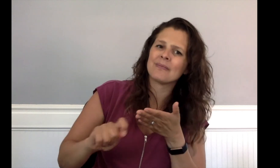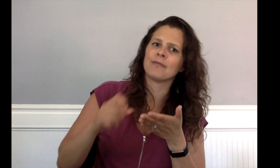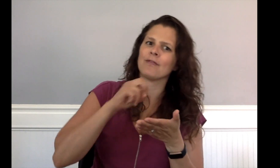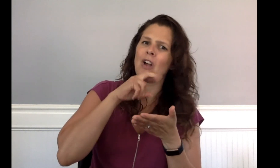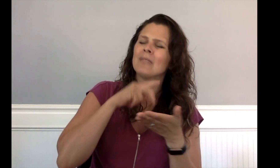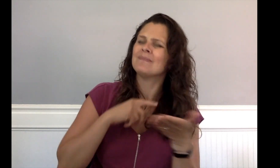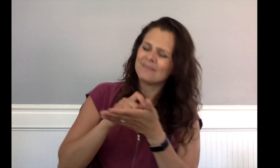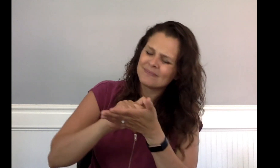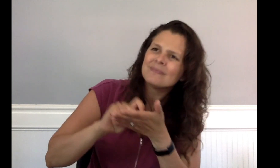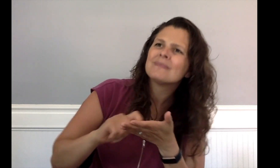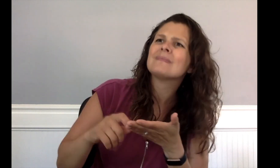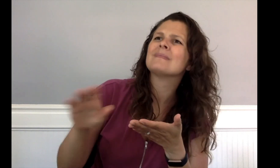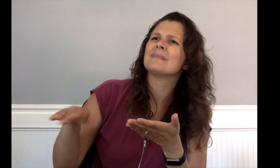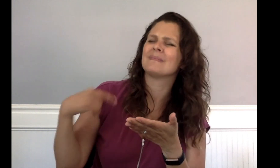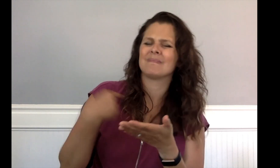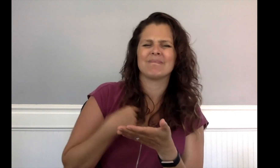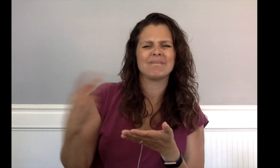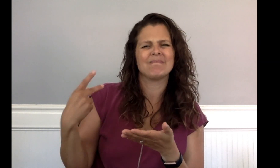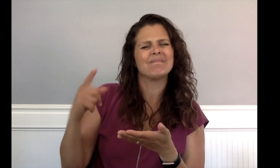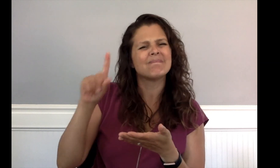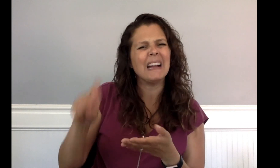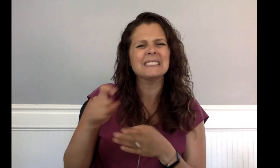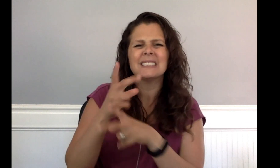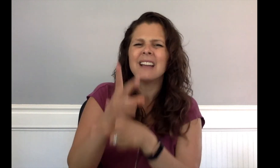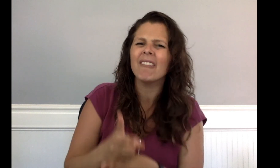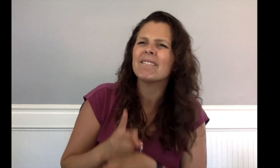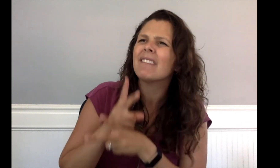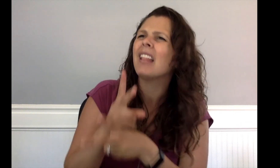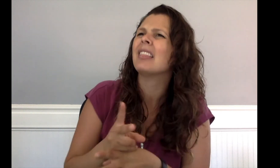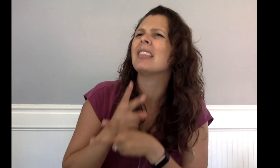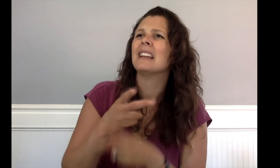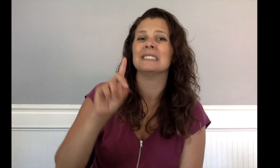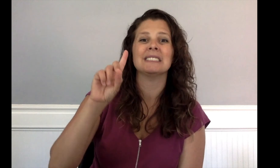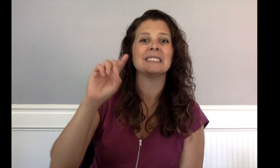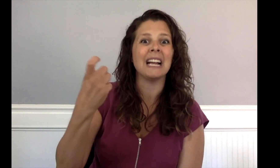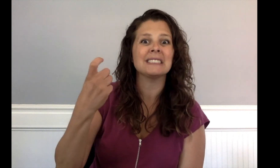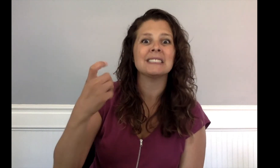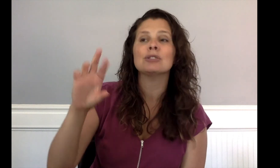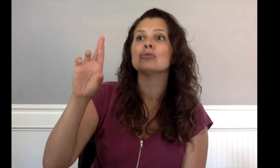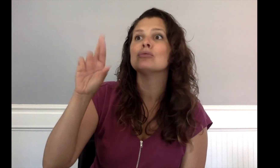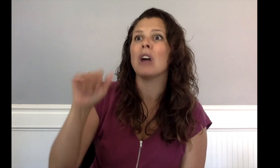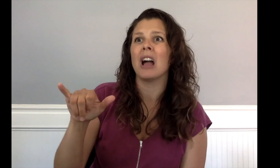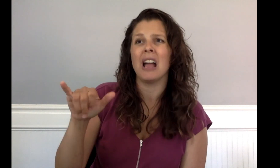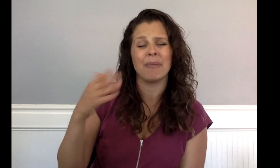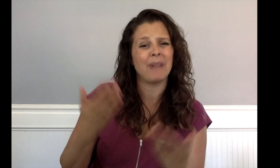"We need to be careful," Charlie wrote. "Dex and Ray